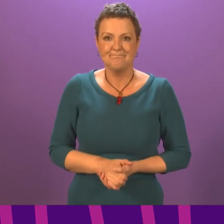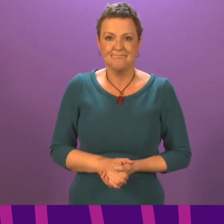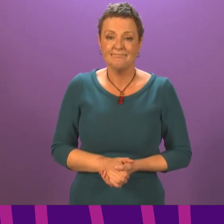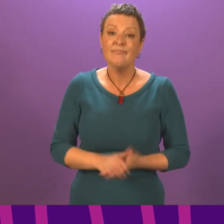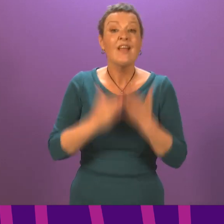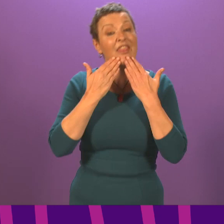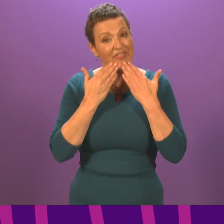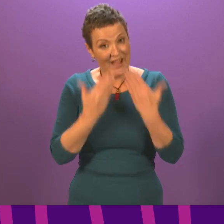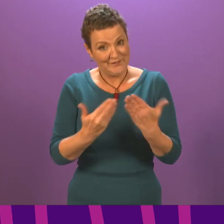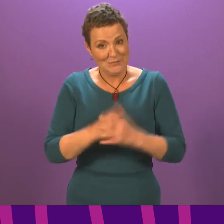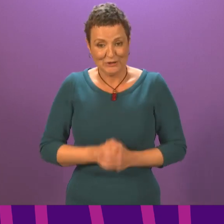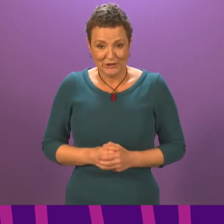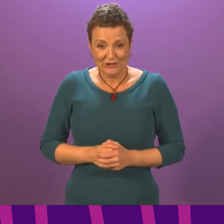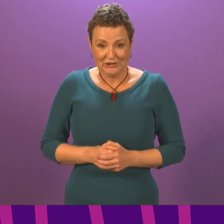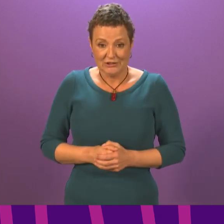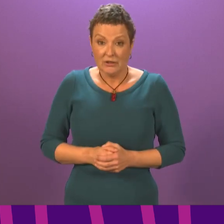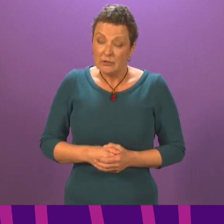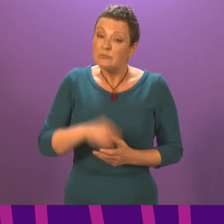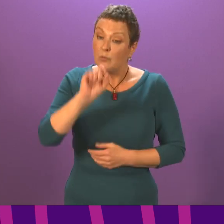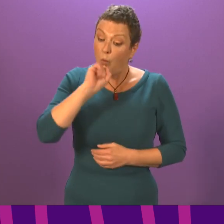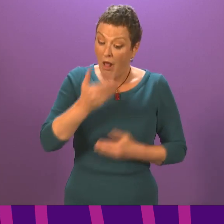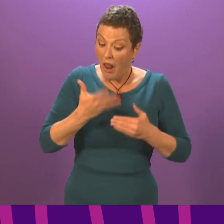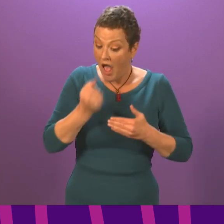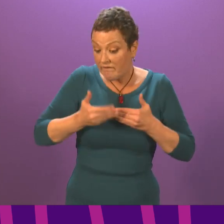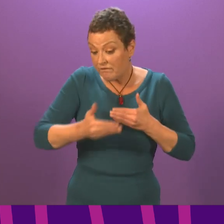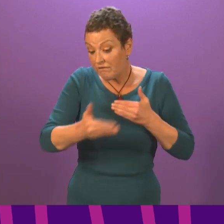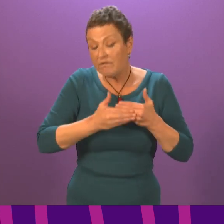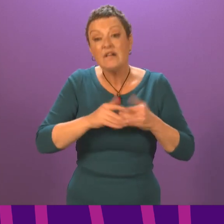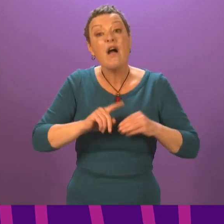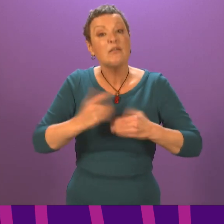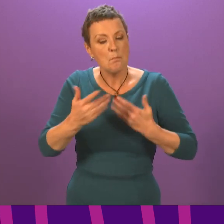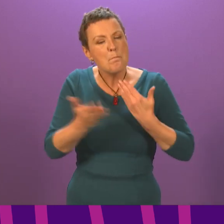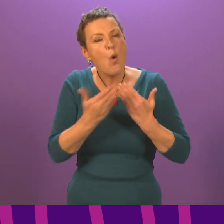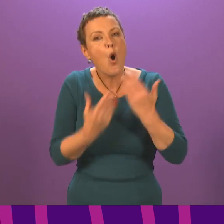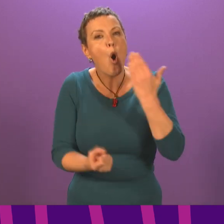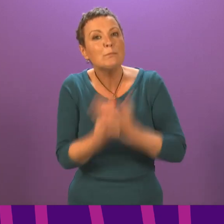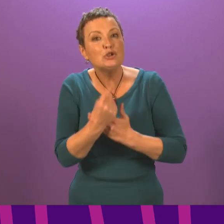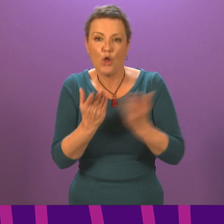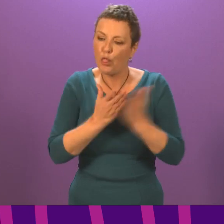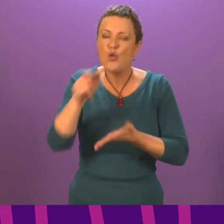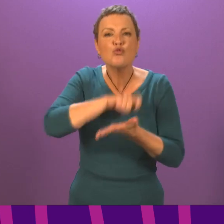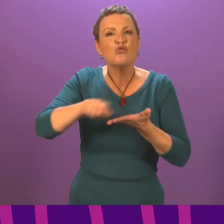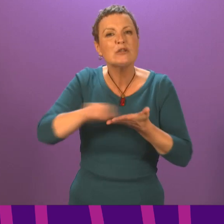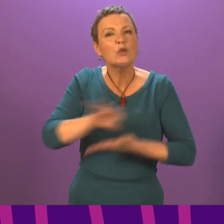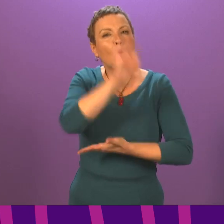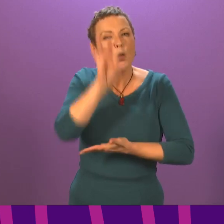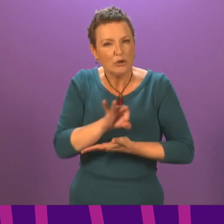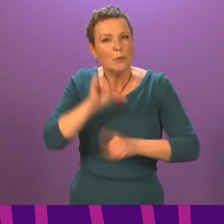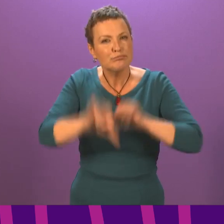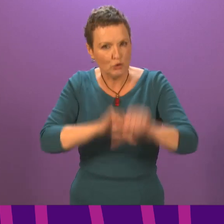not reach his question today. There will be other opportunities for him to put that point to the Government, for example by lodging a written question or by pressing his request-to-speak